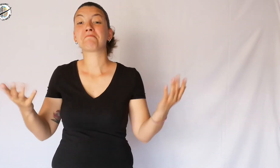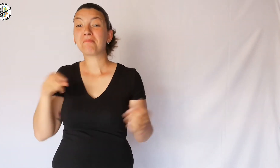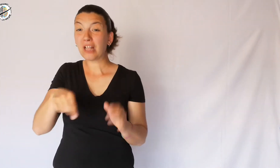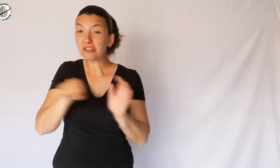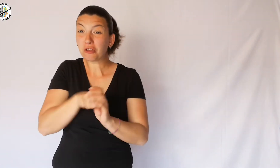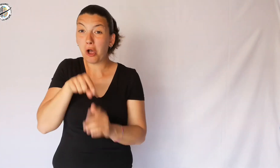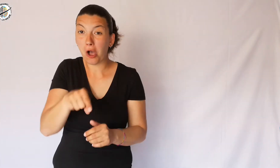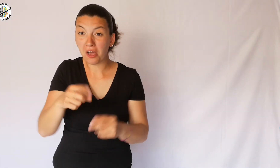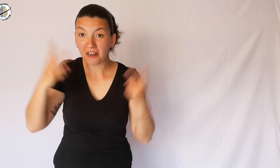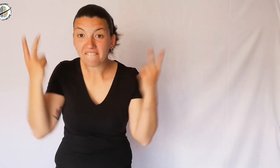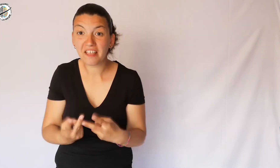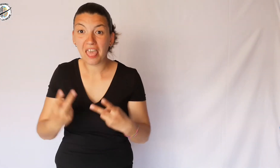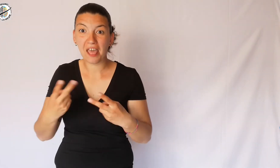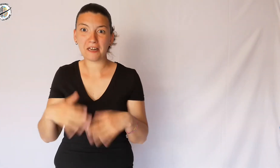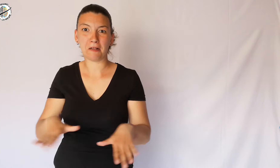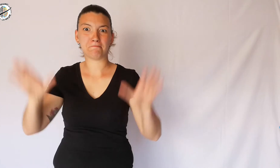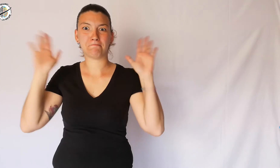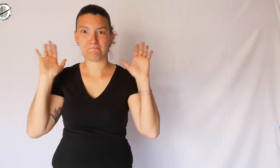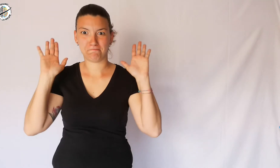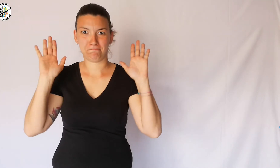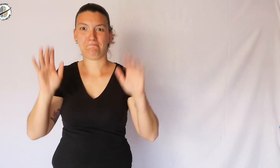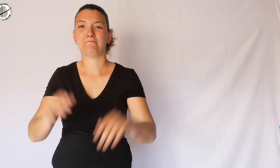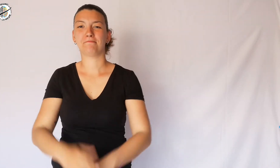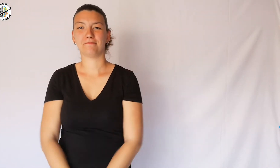But it is not known if it is a true story.